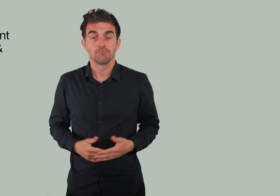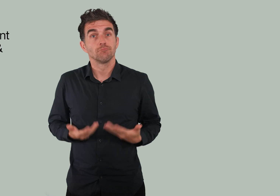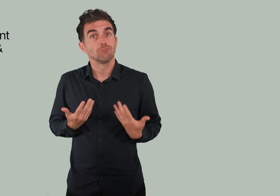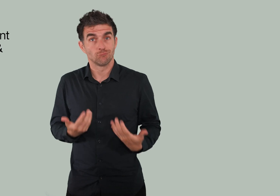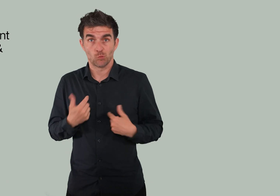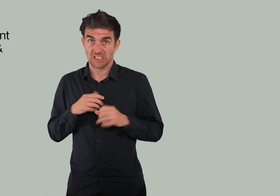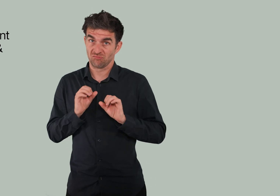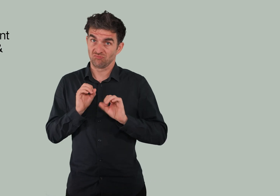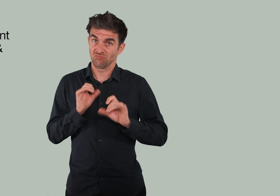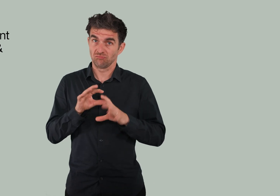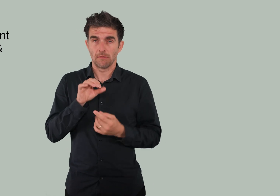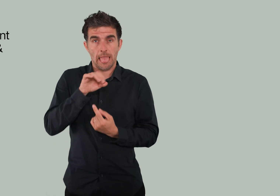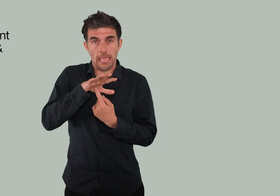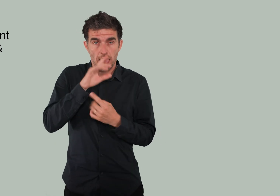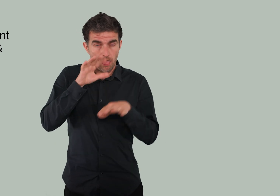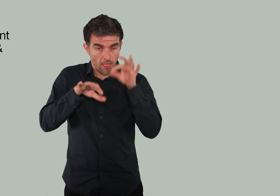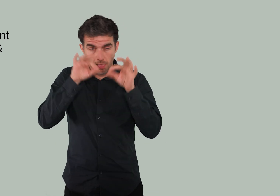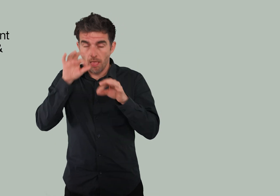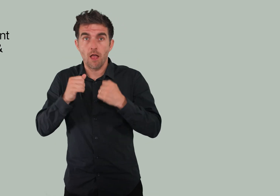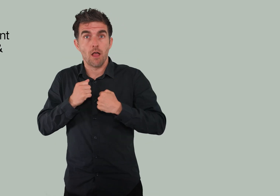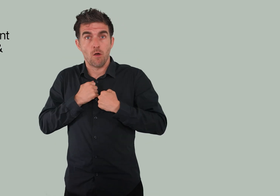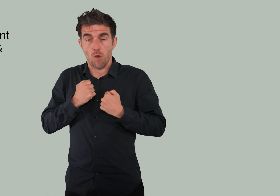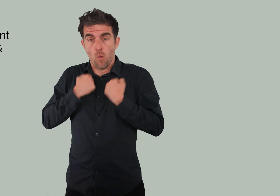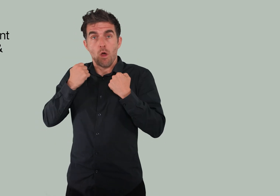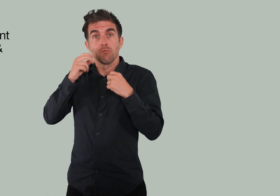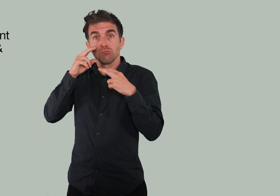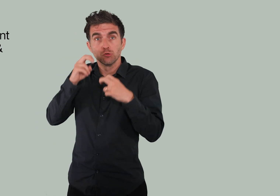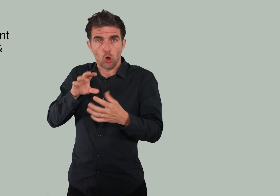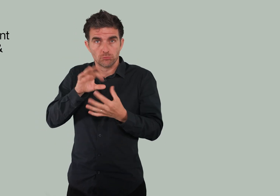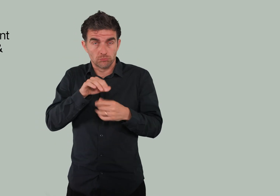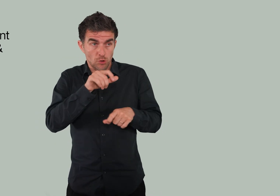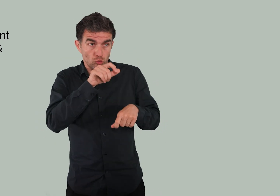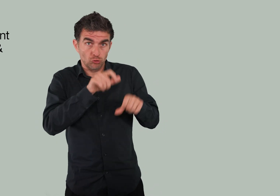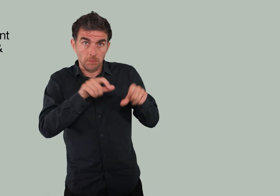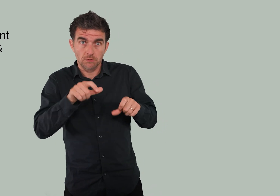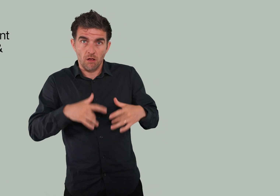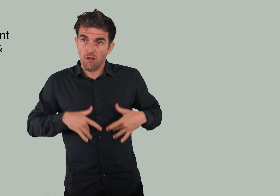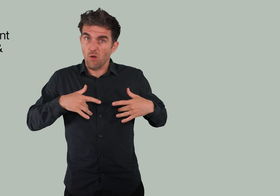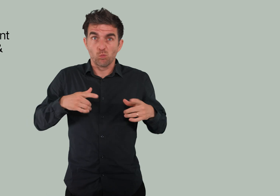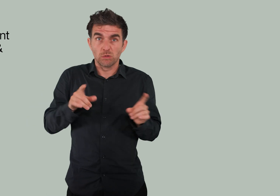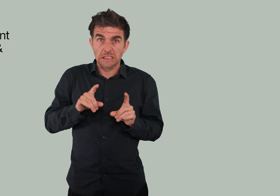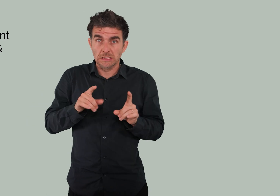6.17 Below, we present key findings from our own research on customer experience,